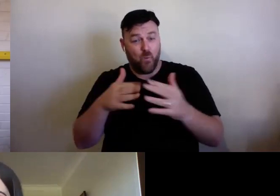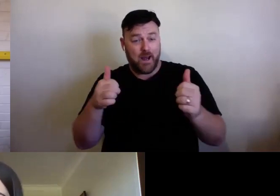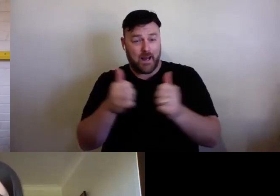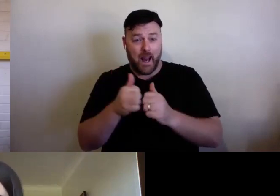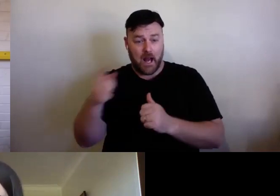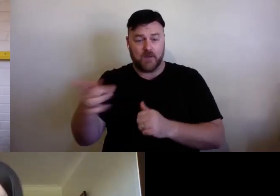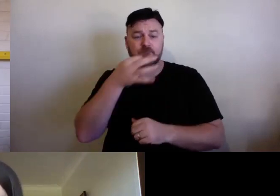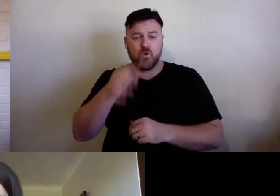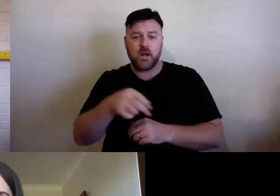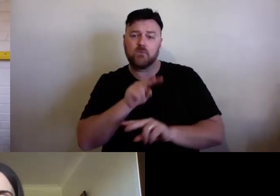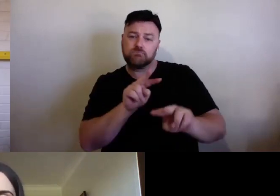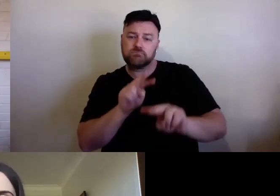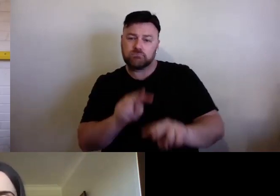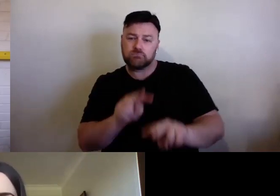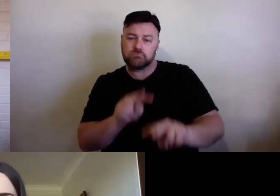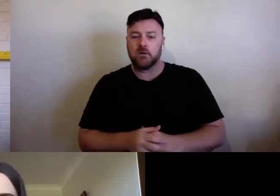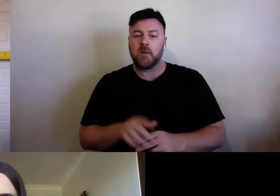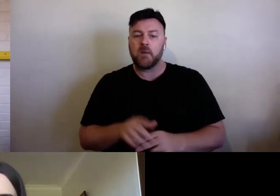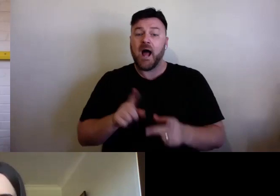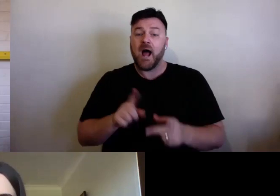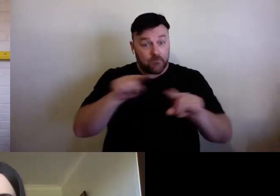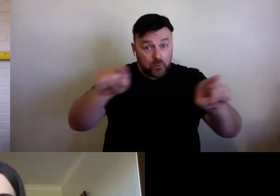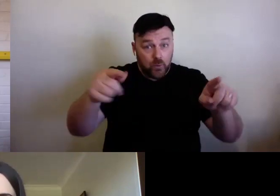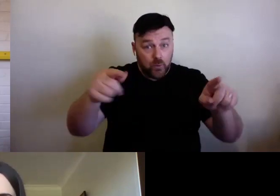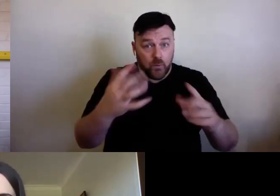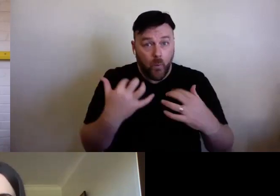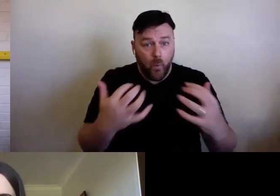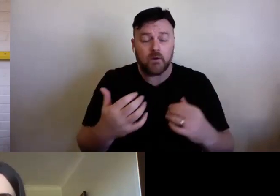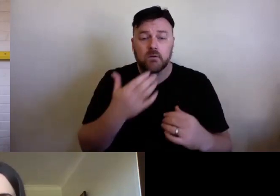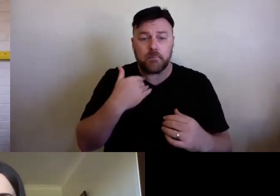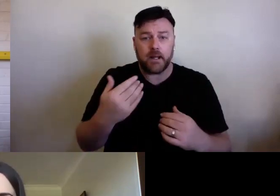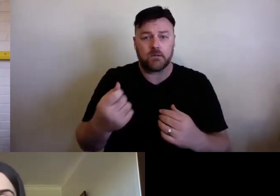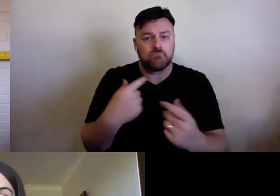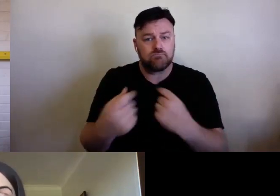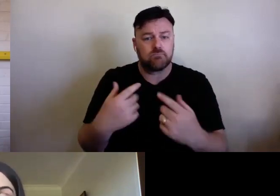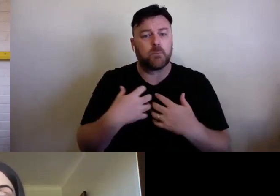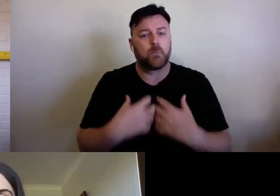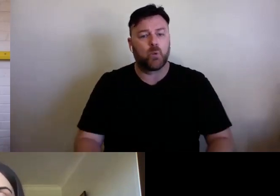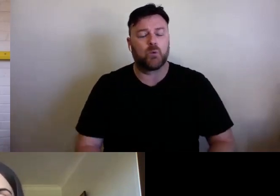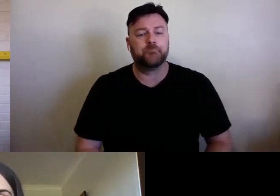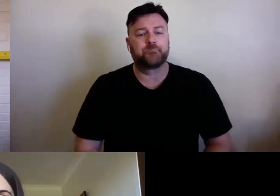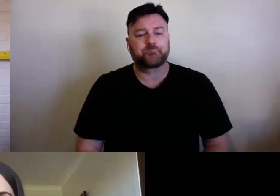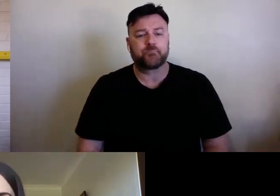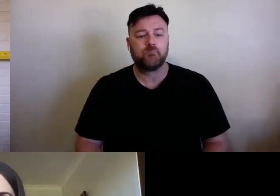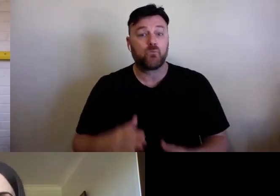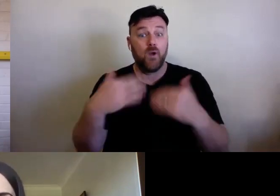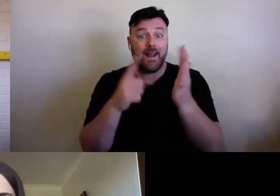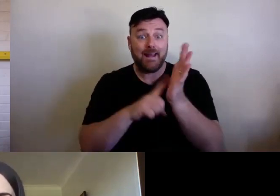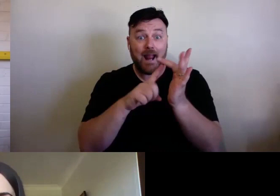any other experiences please do share in the chat and any links if possible. That would be interesting for people to have a look at as